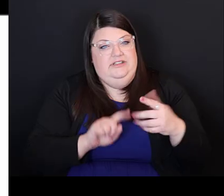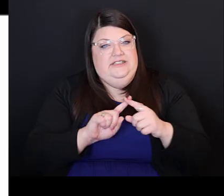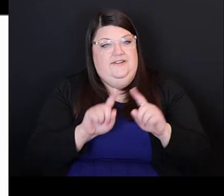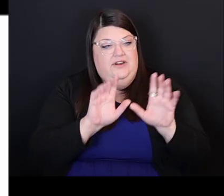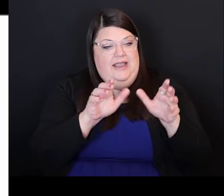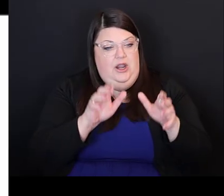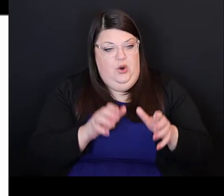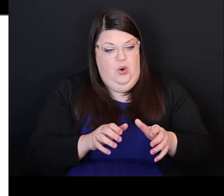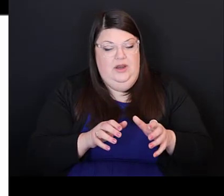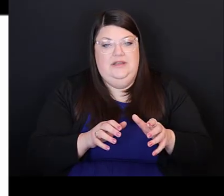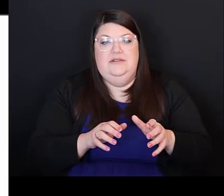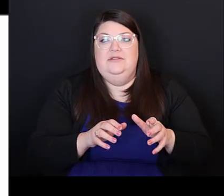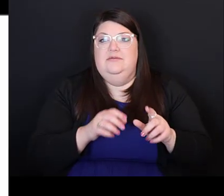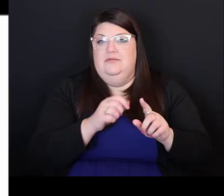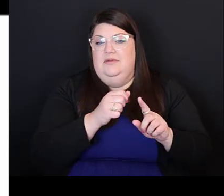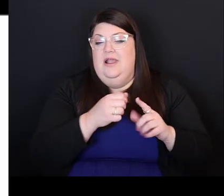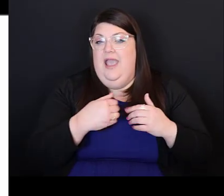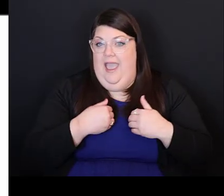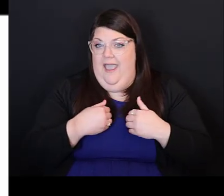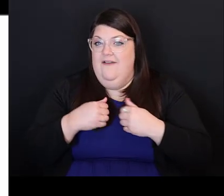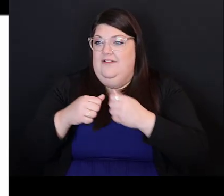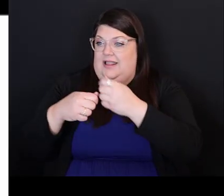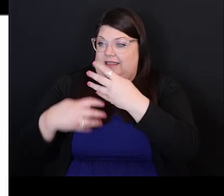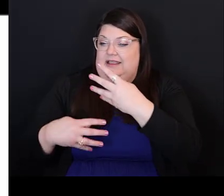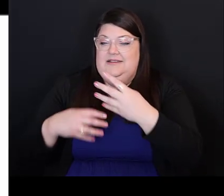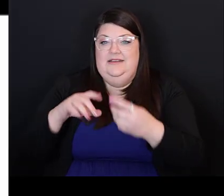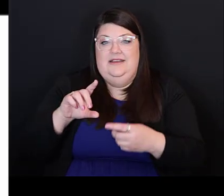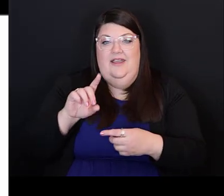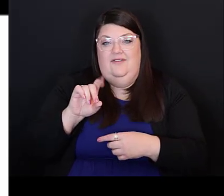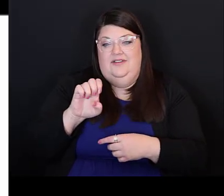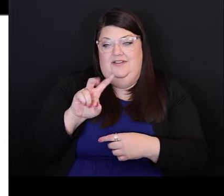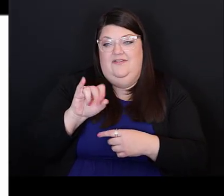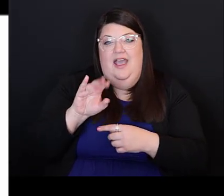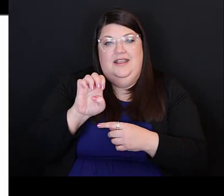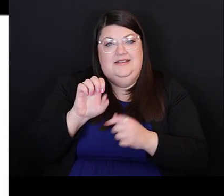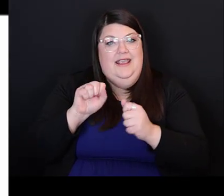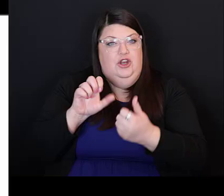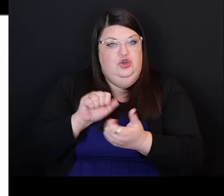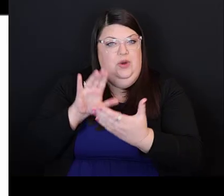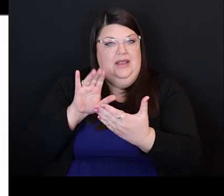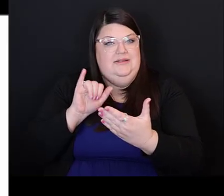Under those different categories there are listed device devices that can address those needs.